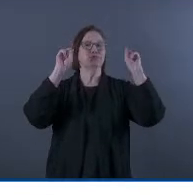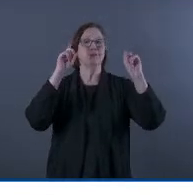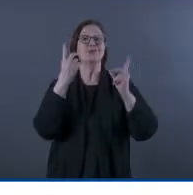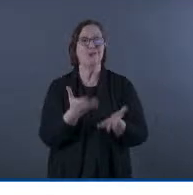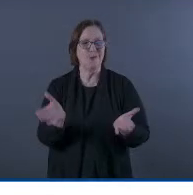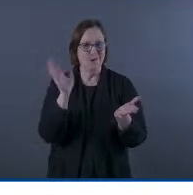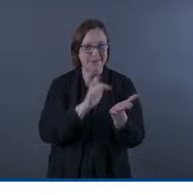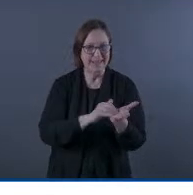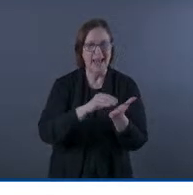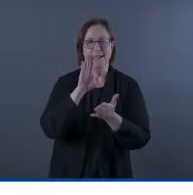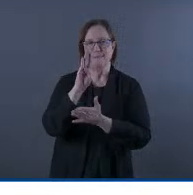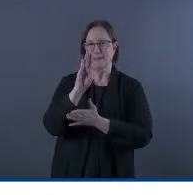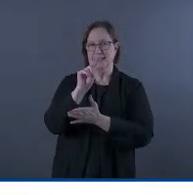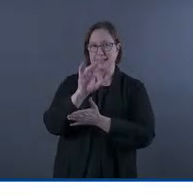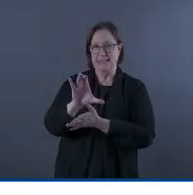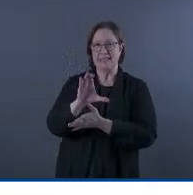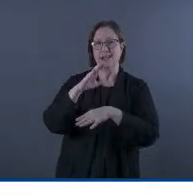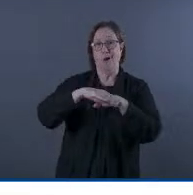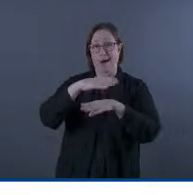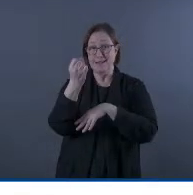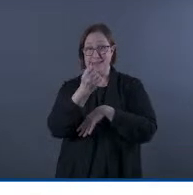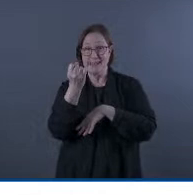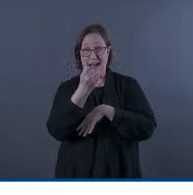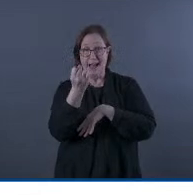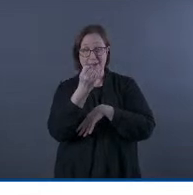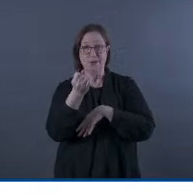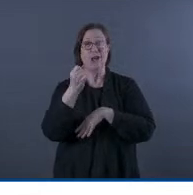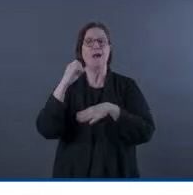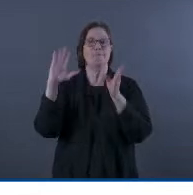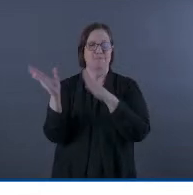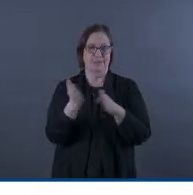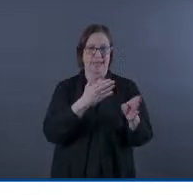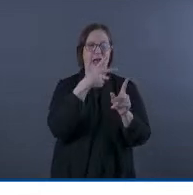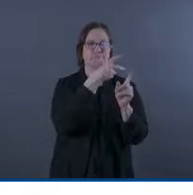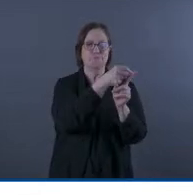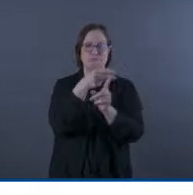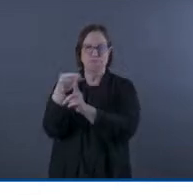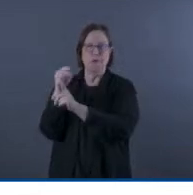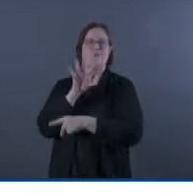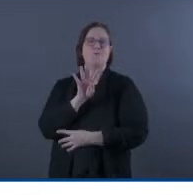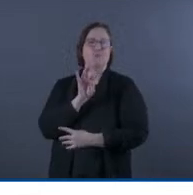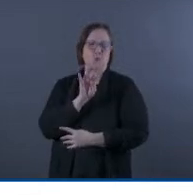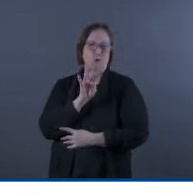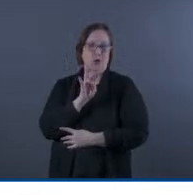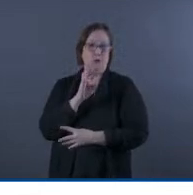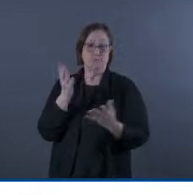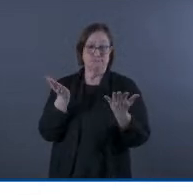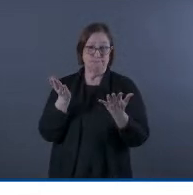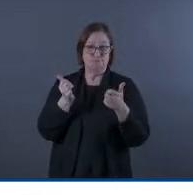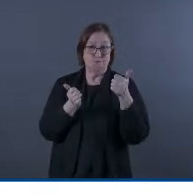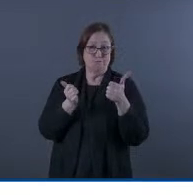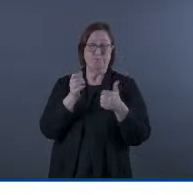where we'll do 400 Moderna vaccines. So we'll continue to operate every Saturday through the month of March.